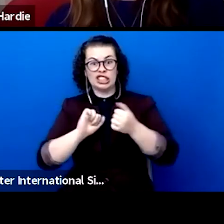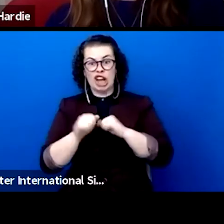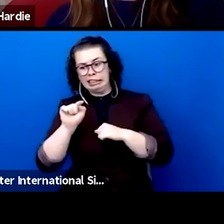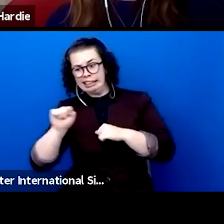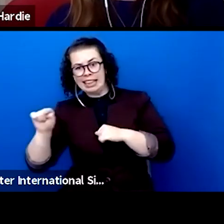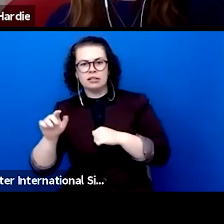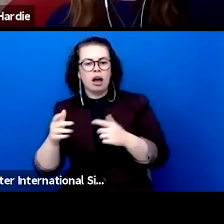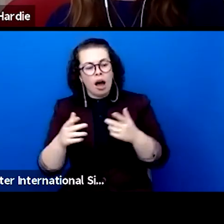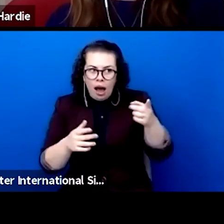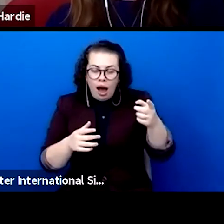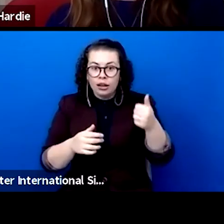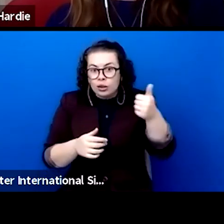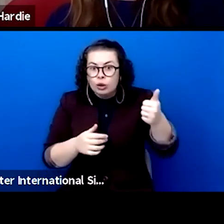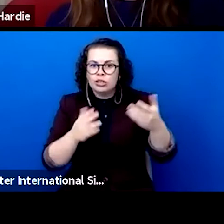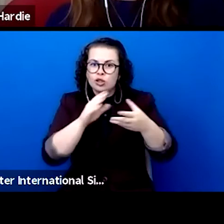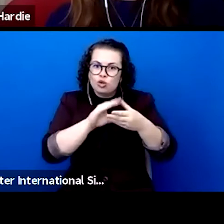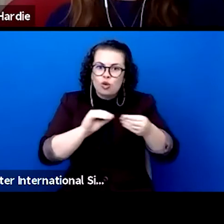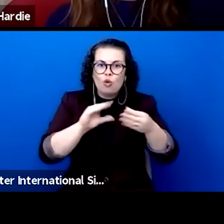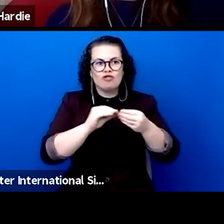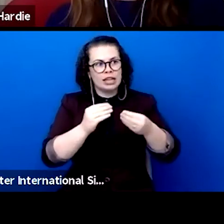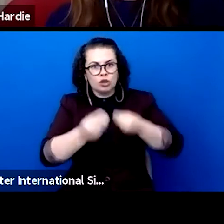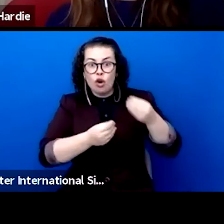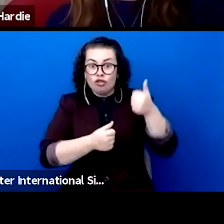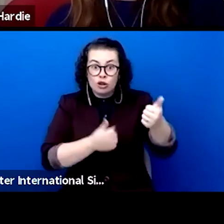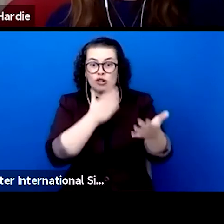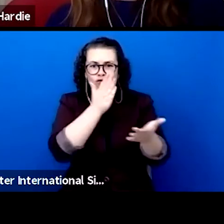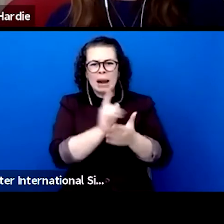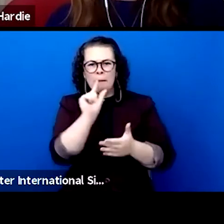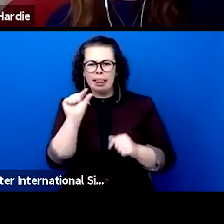you know. What I mean but this is like really lazy you know, just to take you know check off